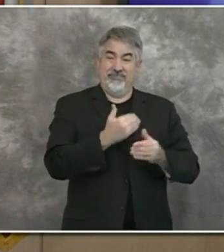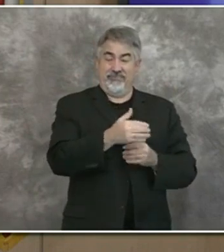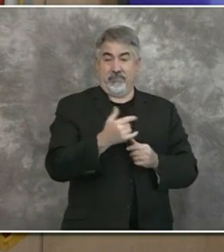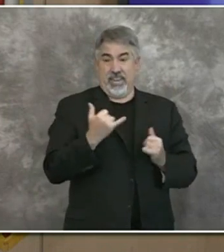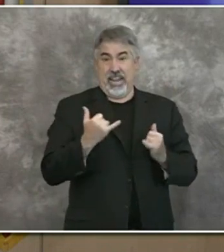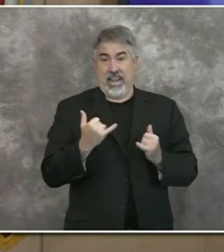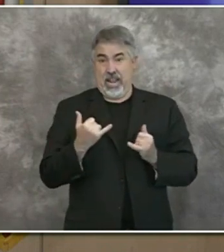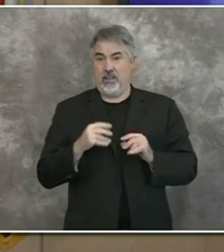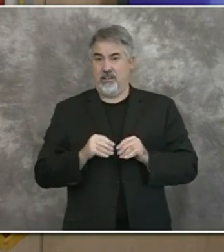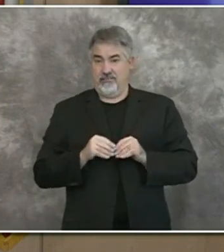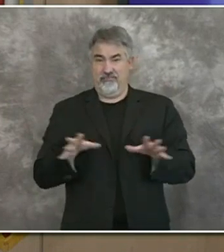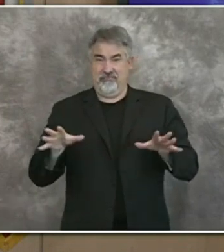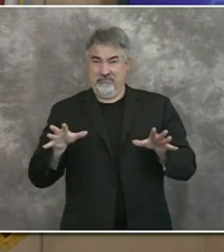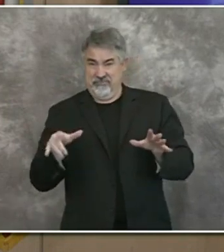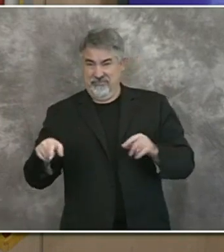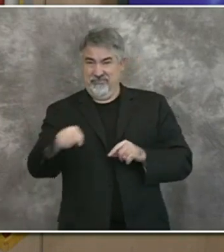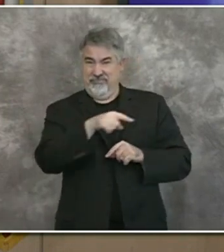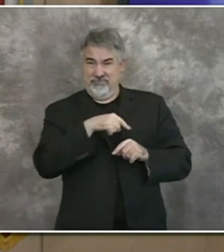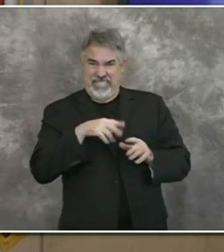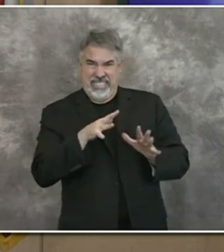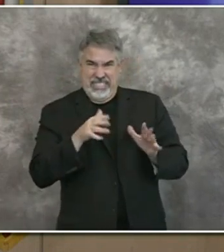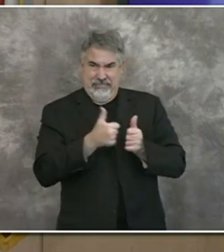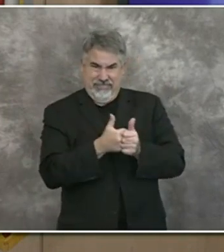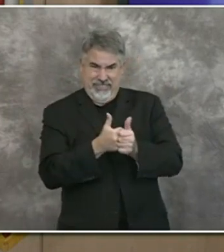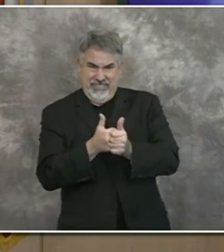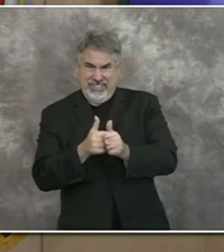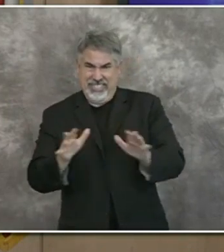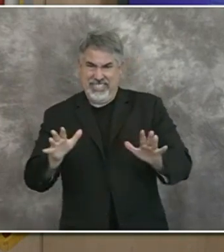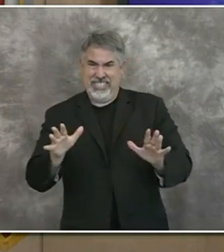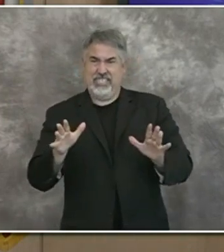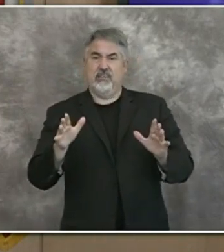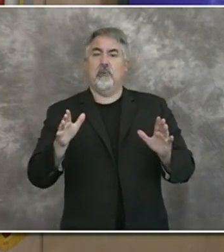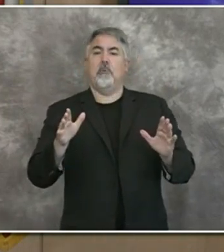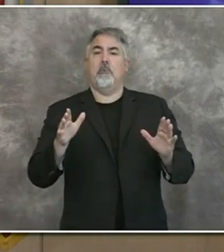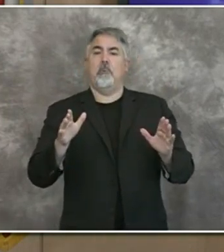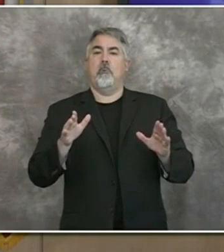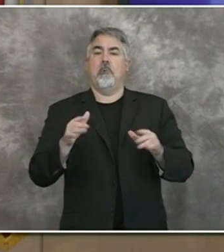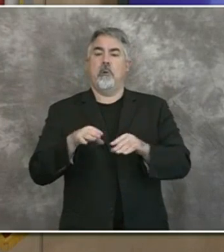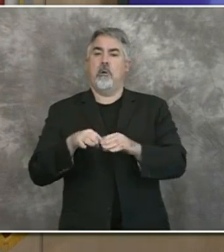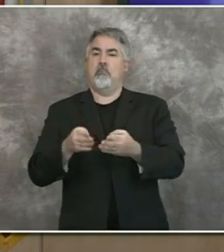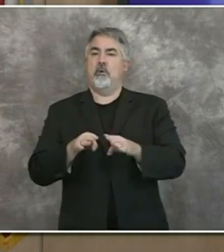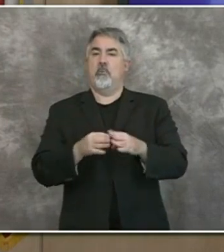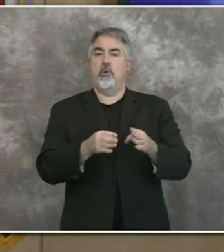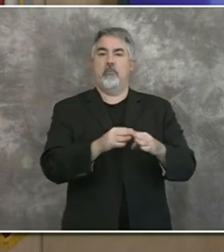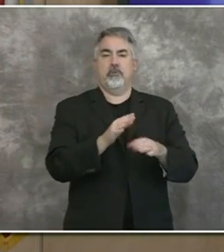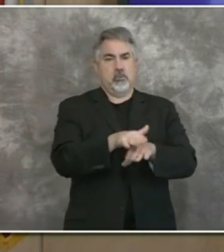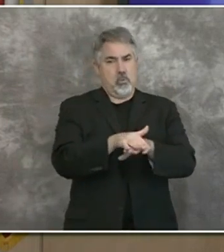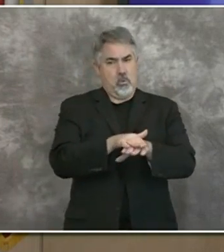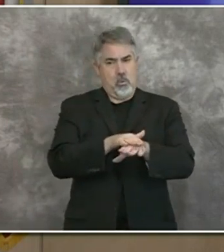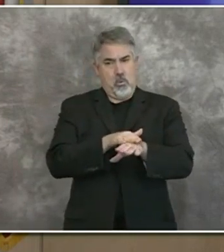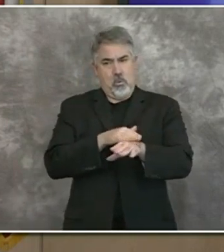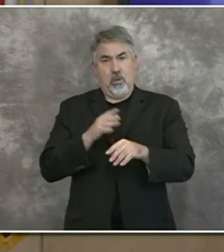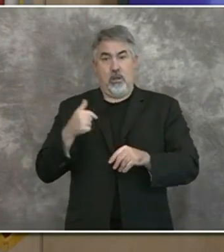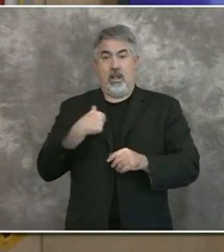OF TRANSMISSION AND SPREAD AND SO AS WE MOVE FORWARD IN A PHASED METHODICAL APPROACH AS WE SEE WIDESPREAD ADHERENCE THIS WE DO BELIEVE THAT WE CAN